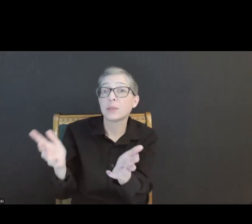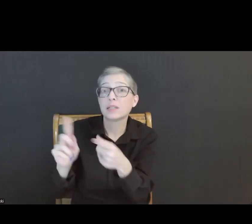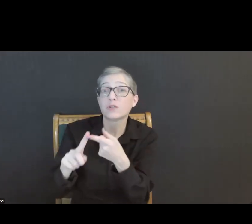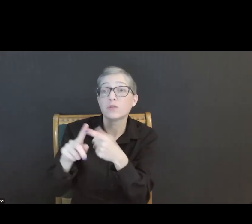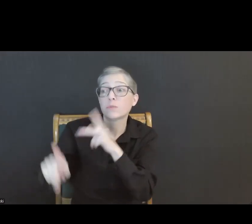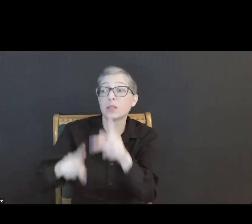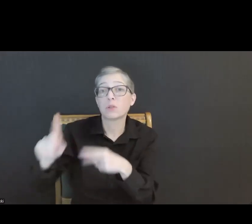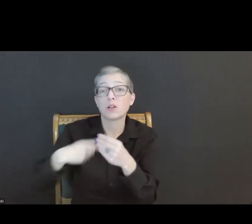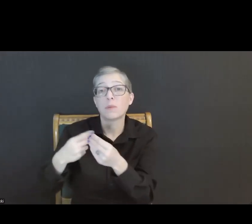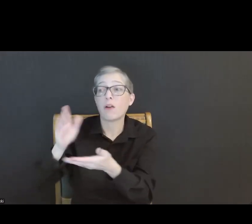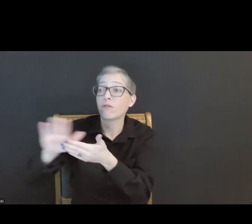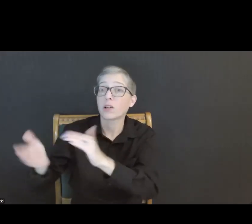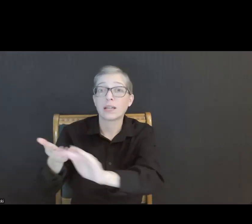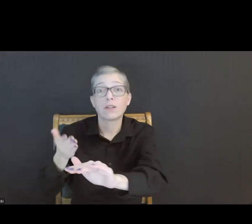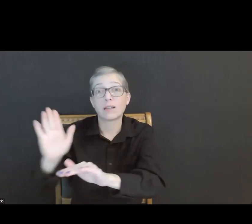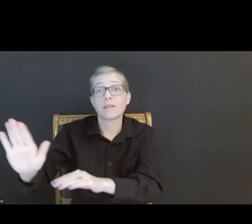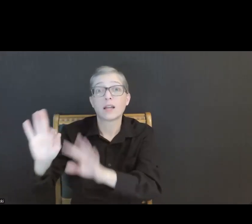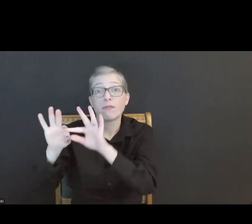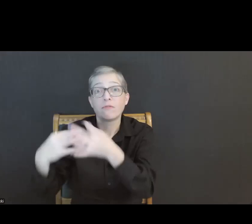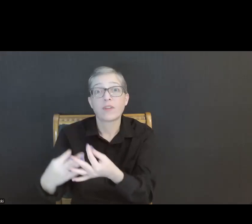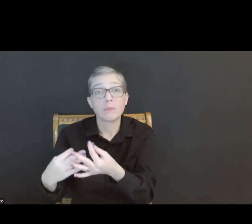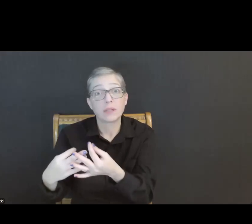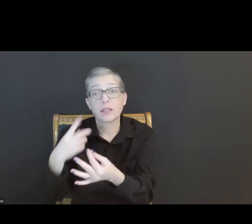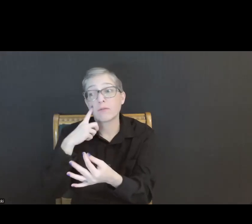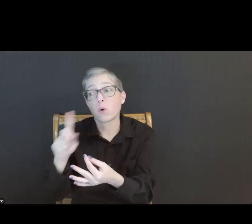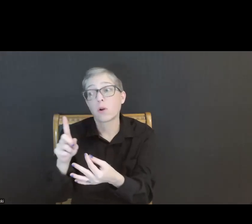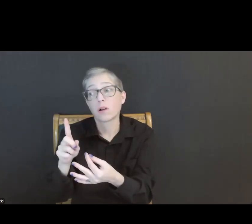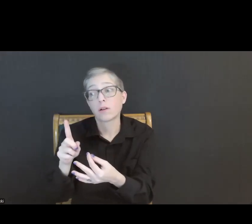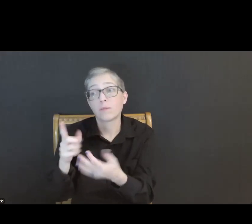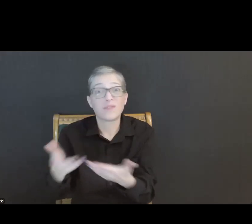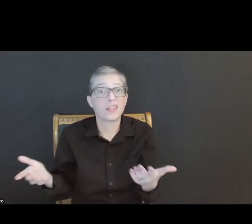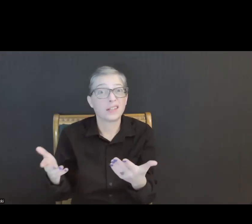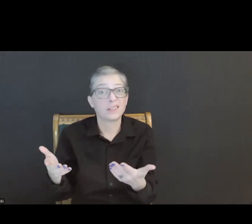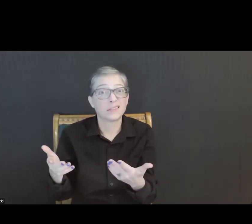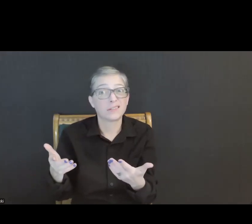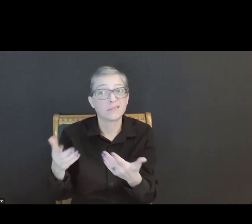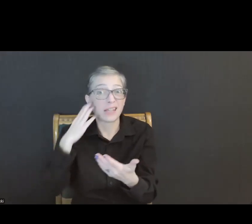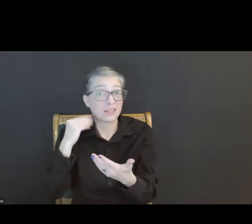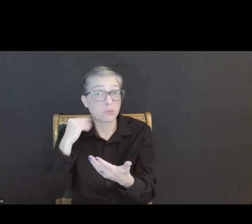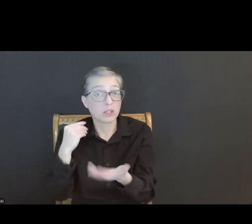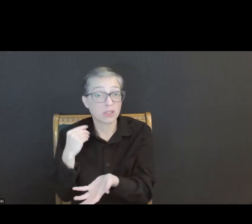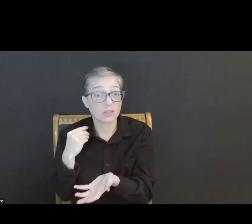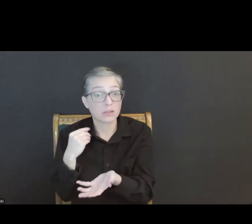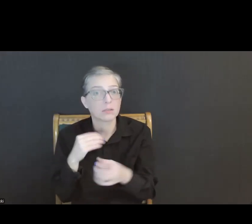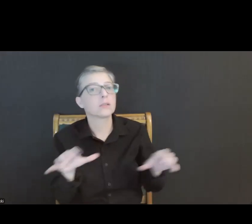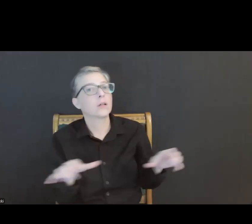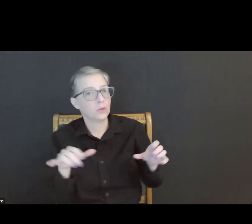members for what they pit you through you know like really do the work that you need to like um